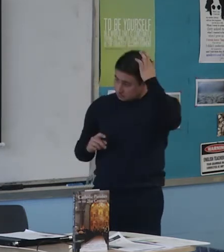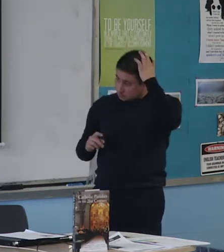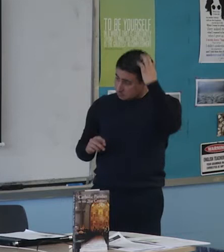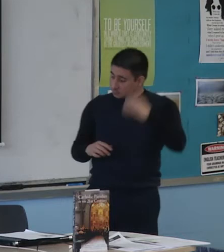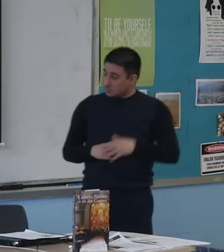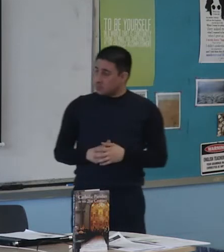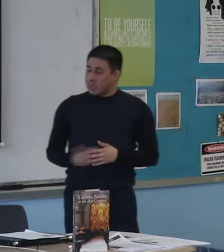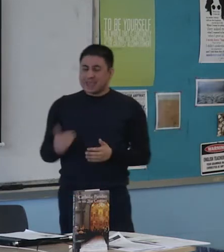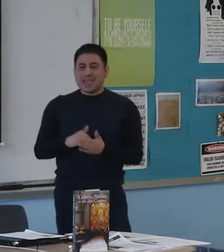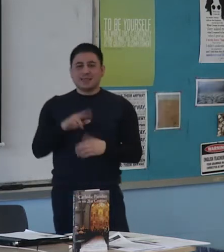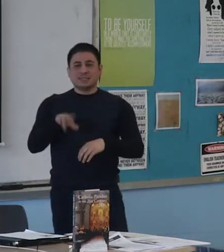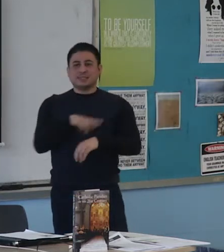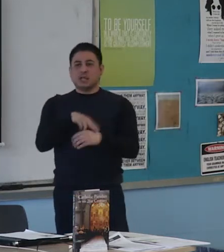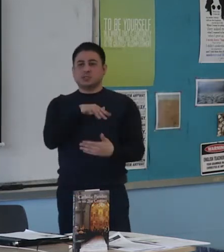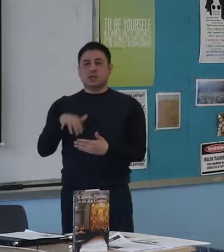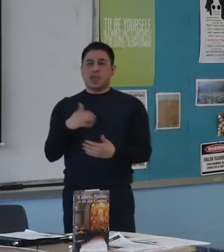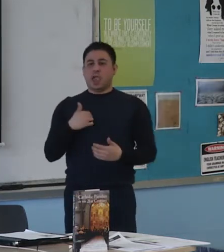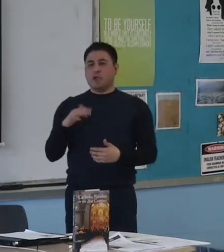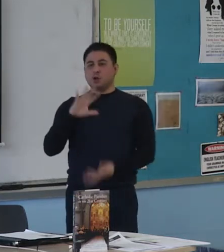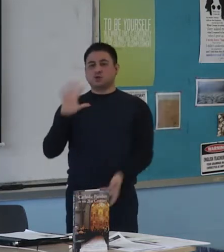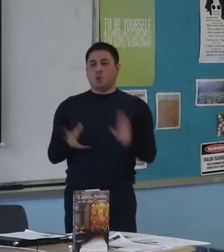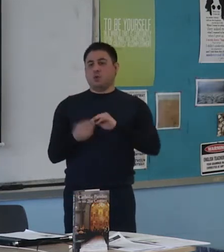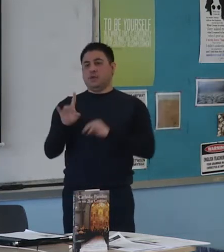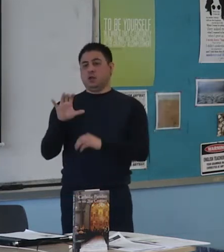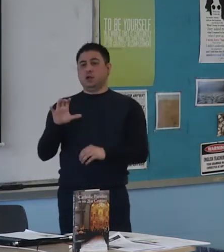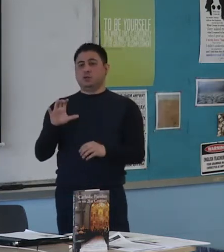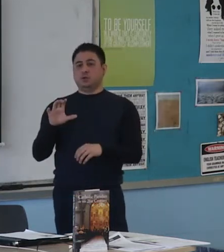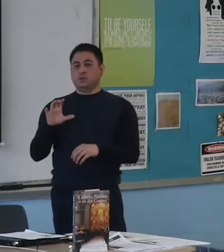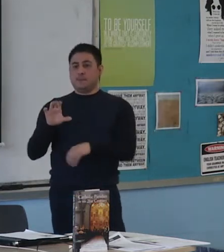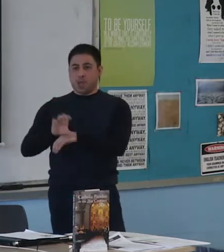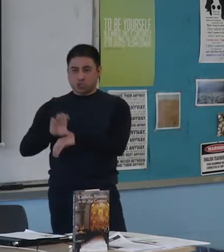this is a national study so we get 800 representative parishes answering from